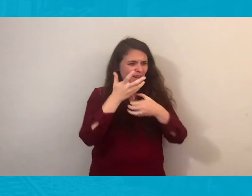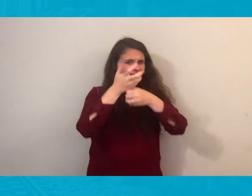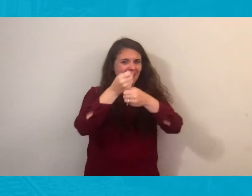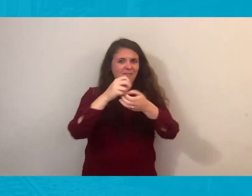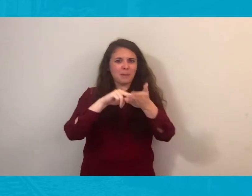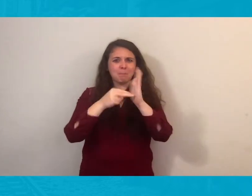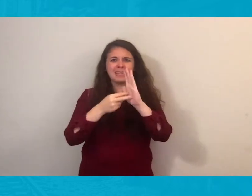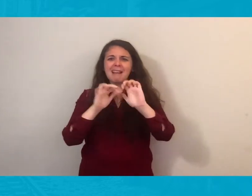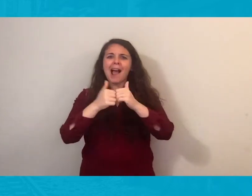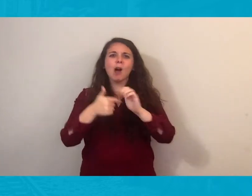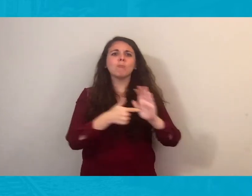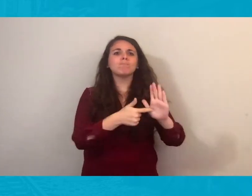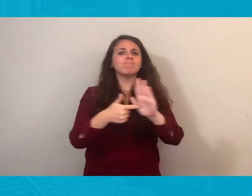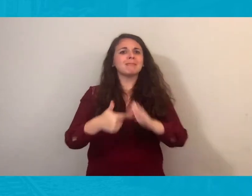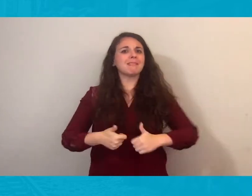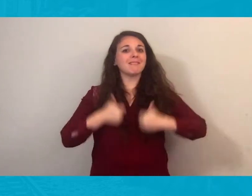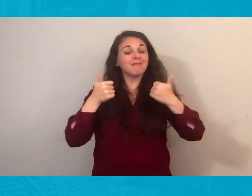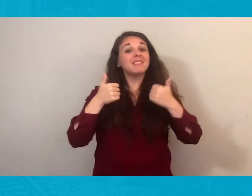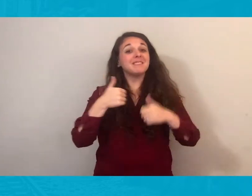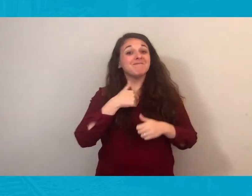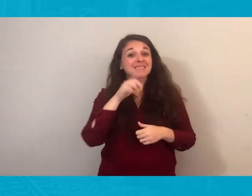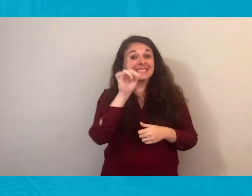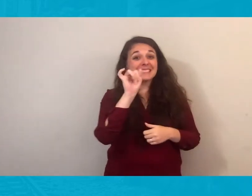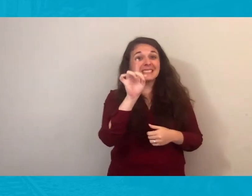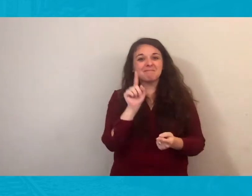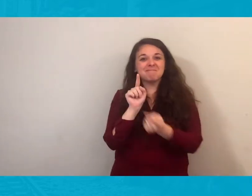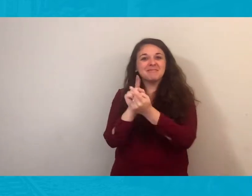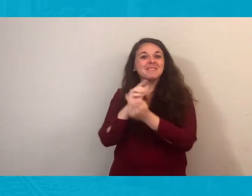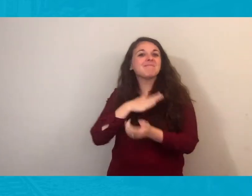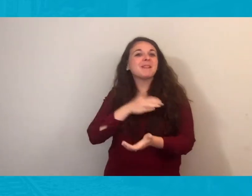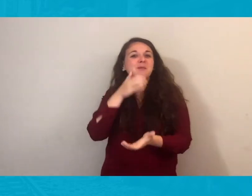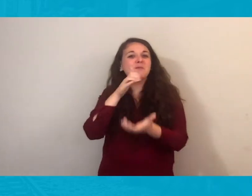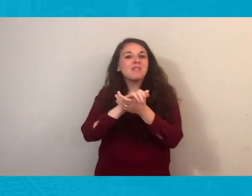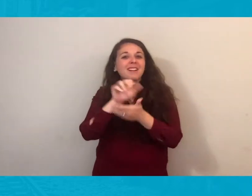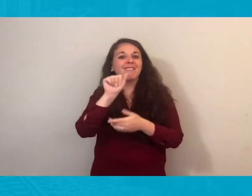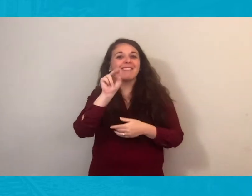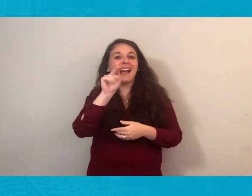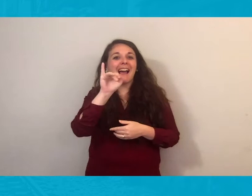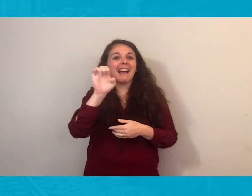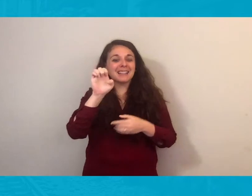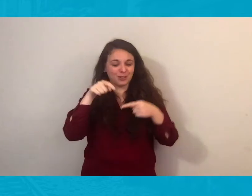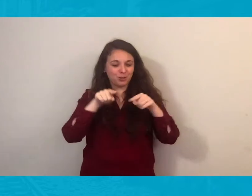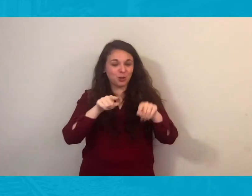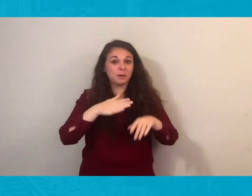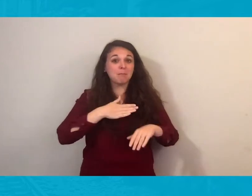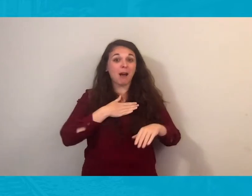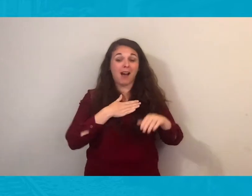and how are we gonna live that out. I met Annie in freshman year. Been a wonderful journey since then, ups and downs.